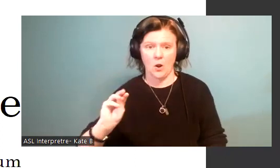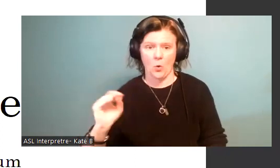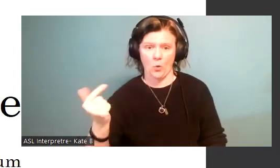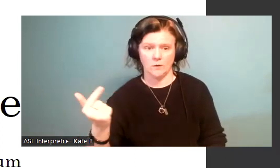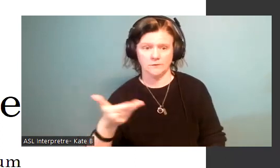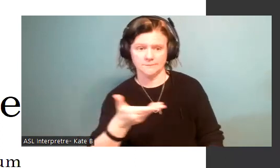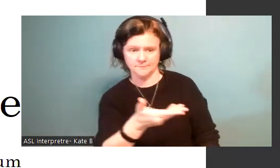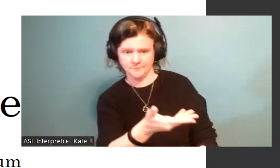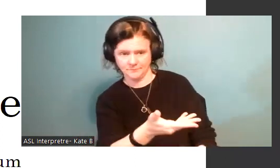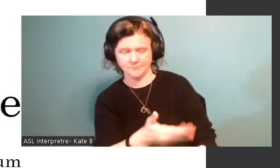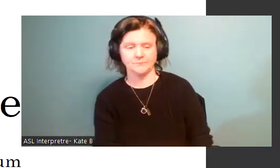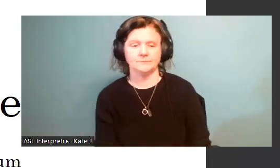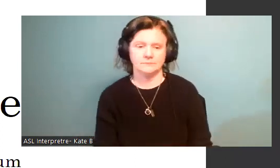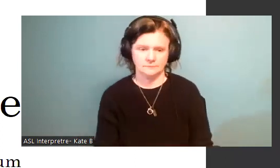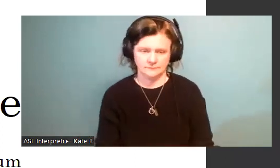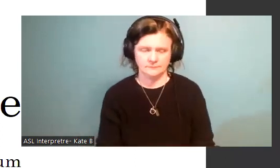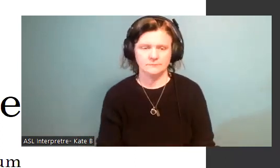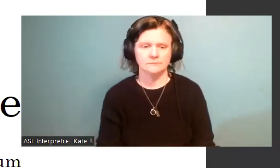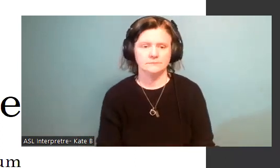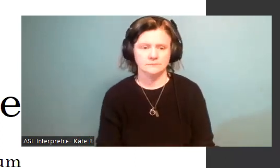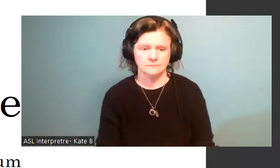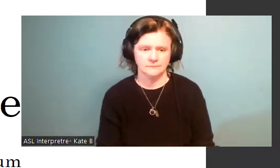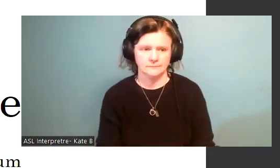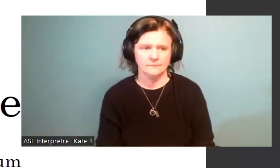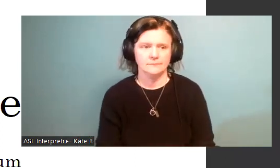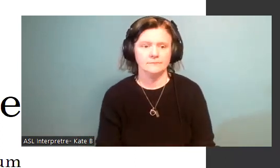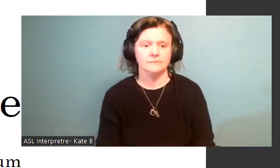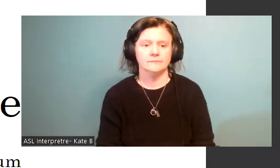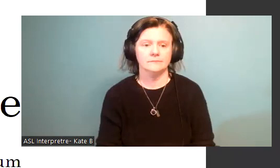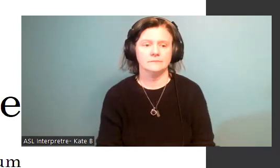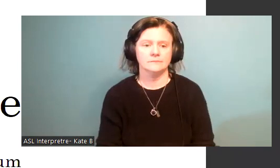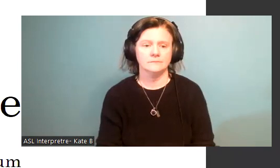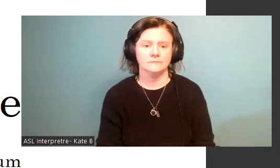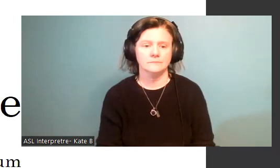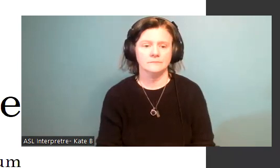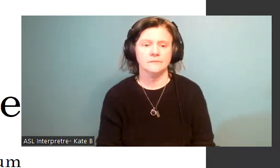it to maintain functionality and keyboard focus.